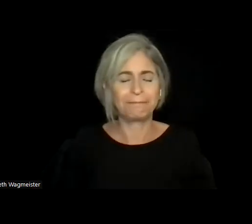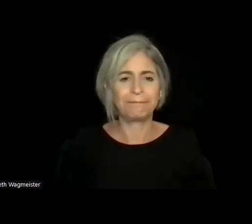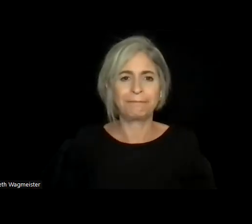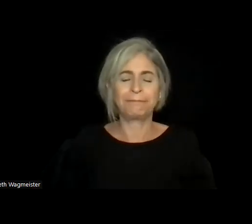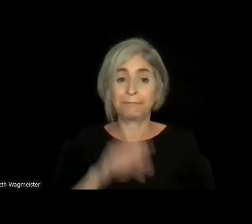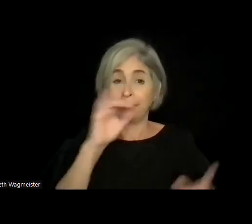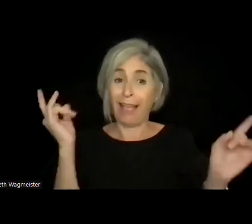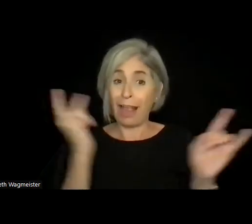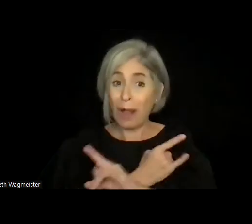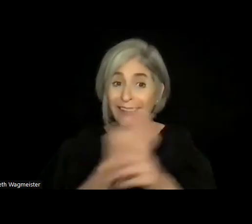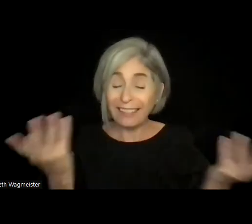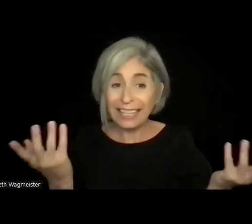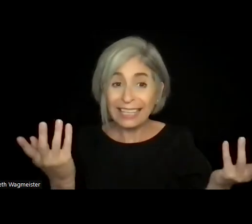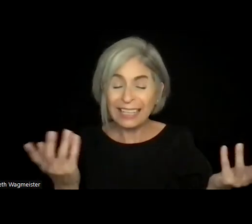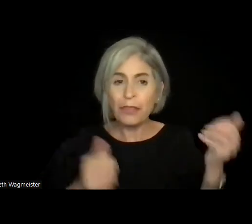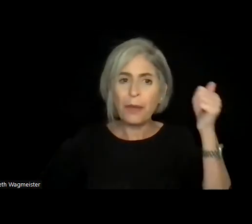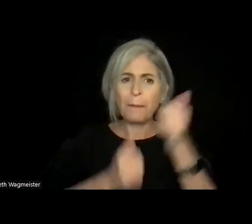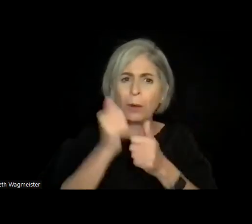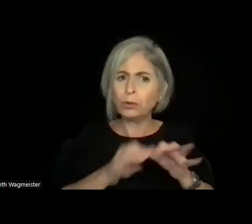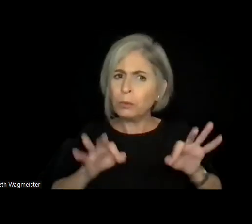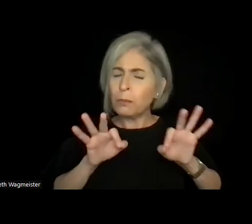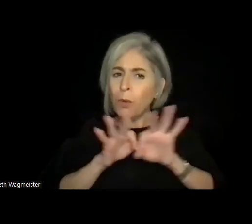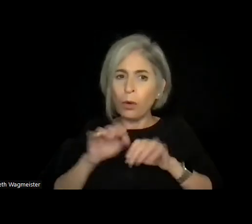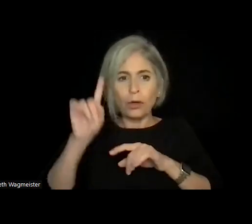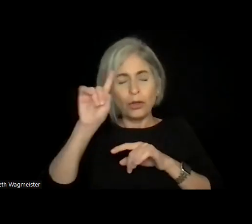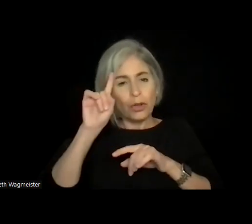that yeah, include Persons with Disabilities. In fact, that's where